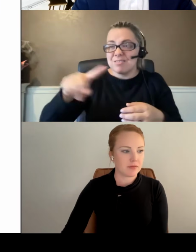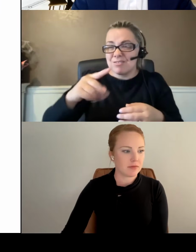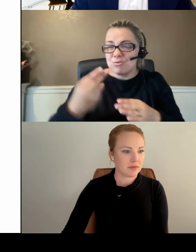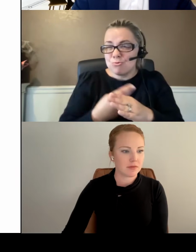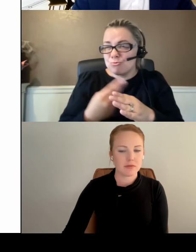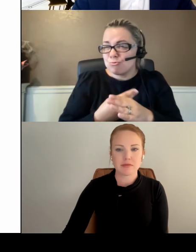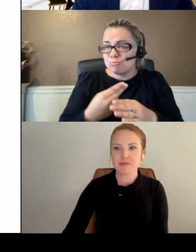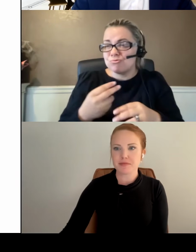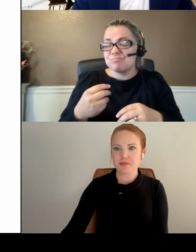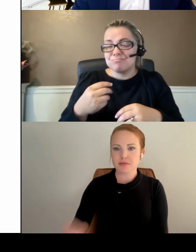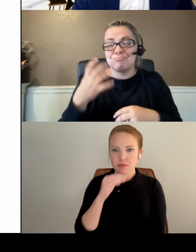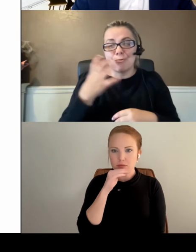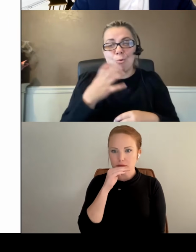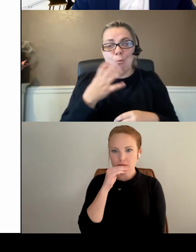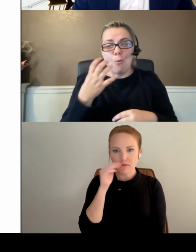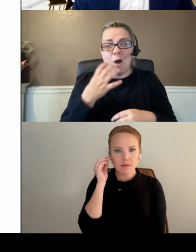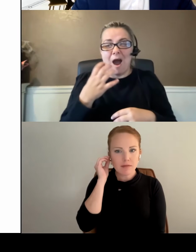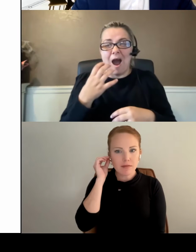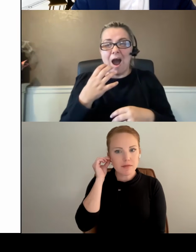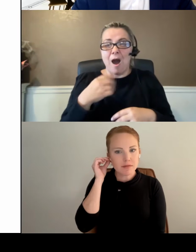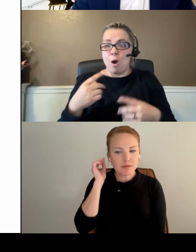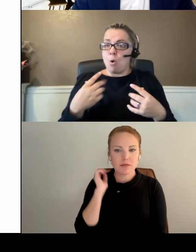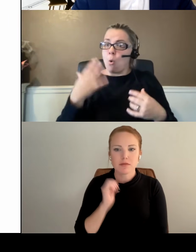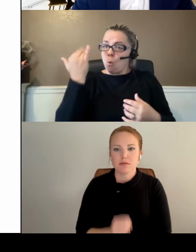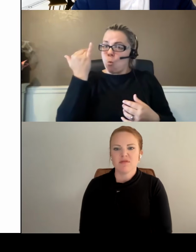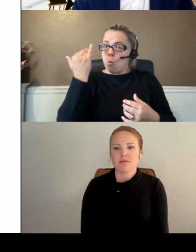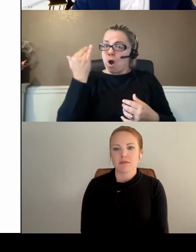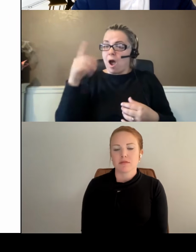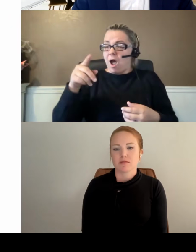And we did that because we knew that it wasn't fully accessible, they knew it wasn't accessible,